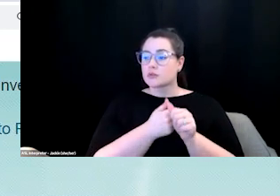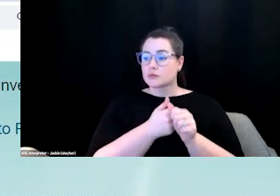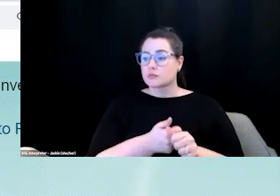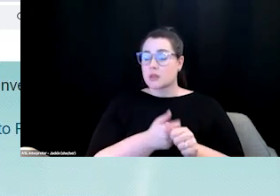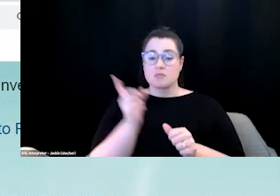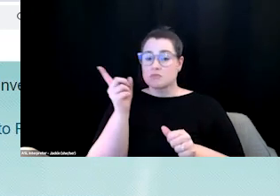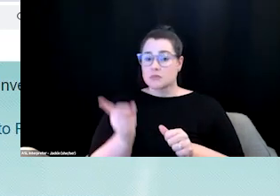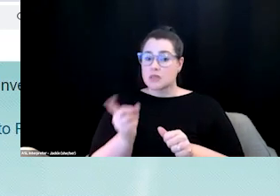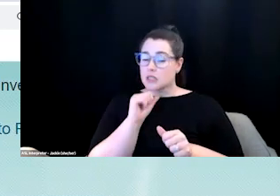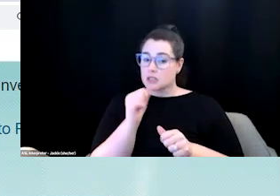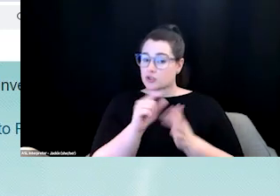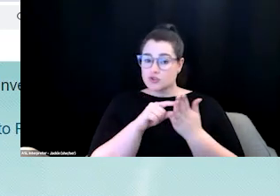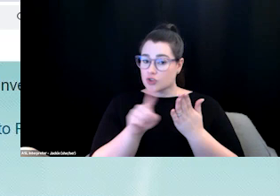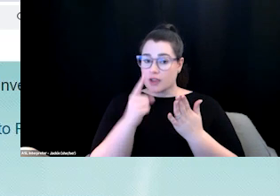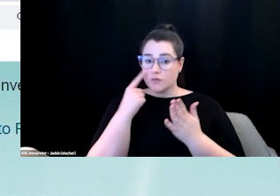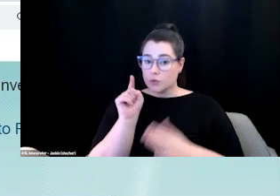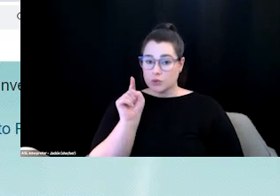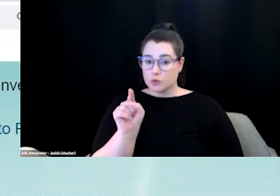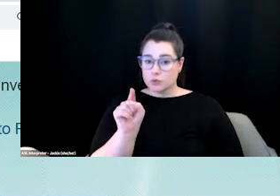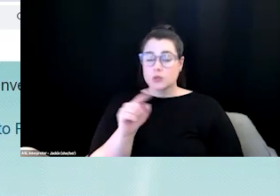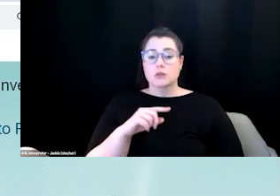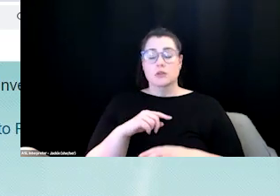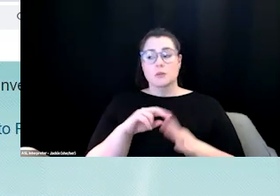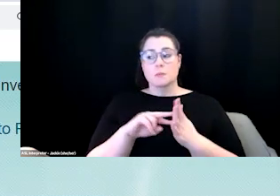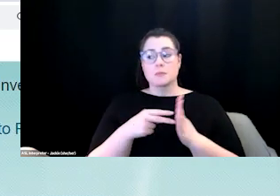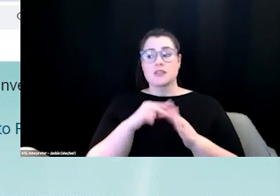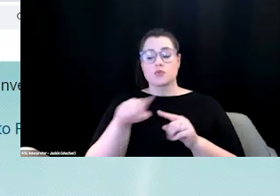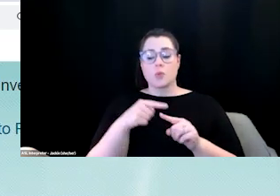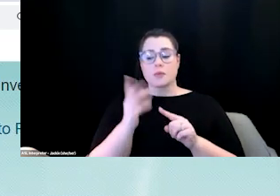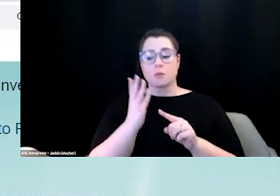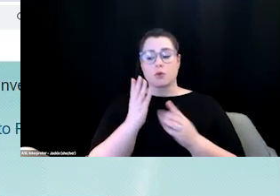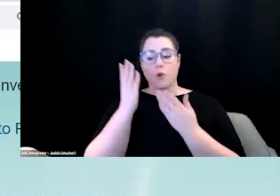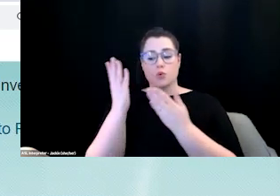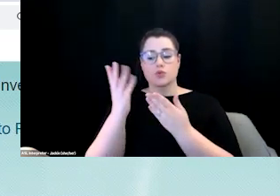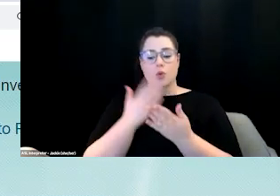But that only means once the proposal gets to NSF, we will be checking it manually.